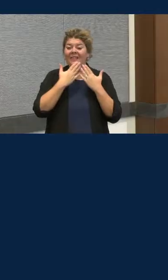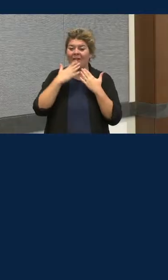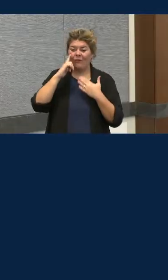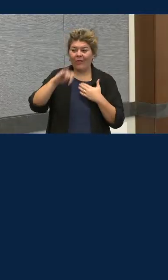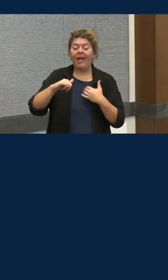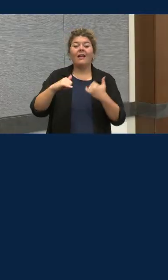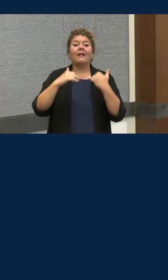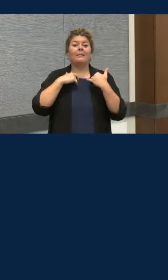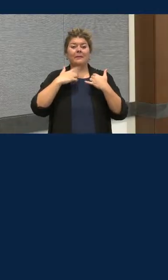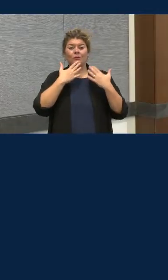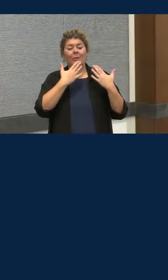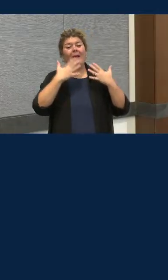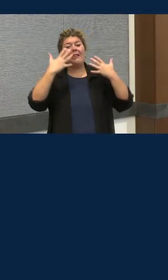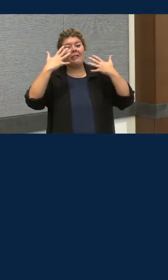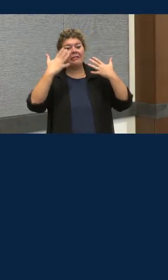thanking our distinguished